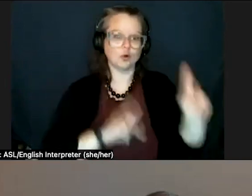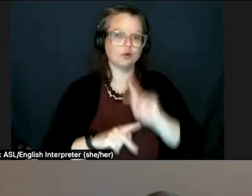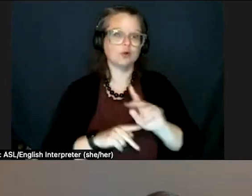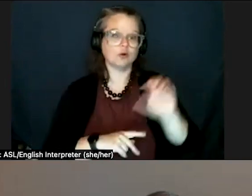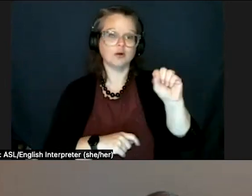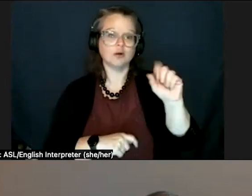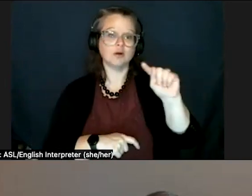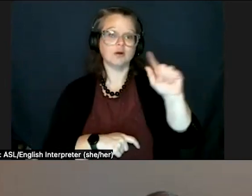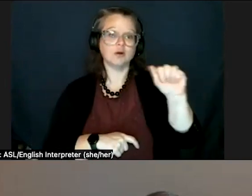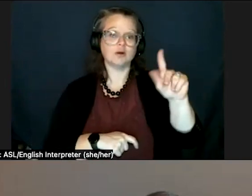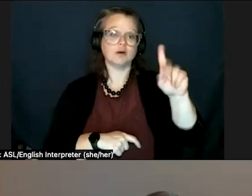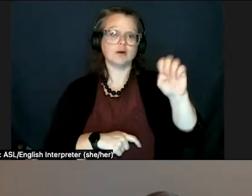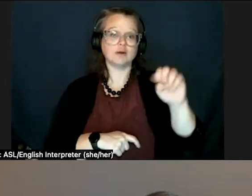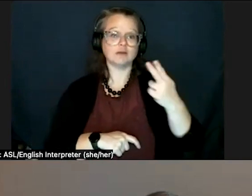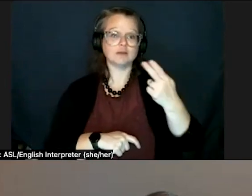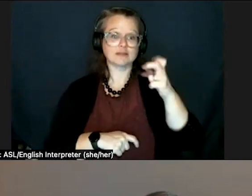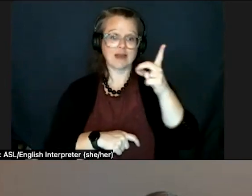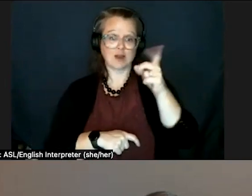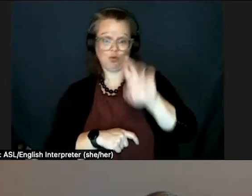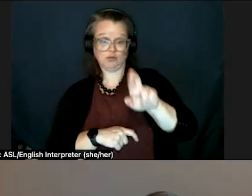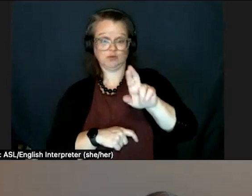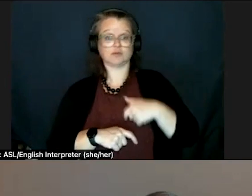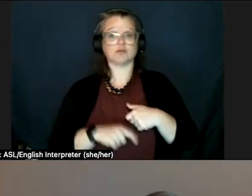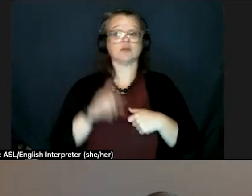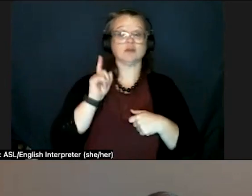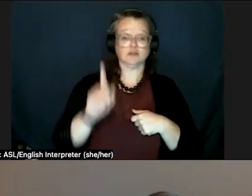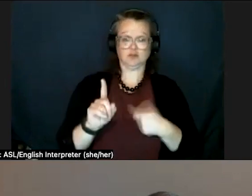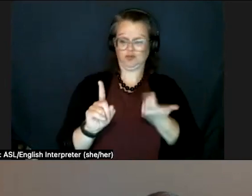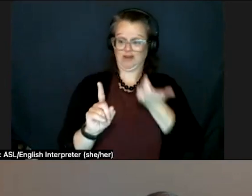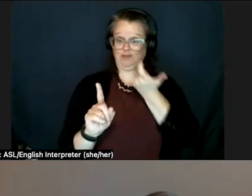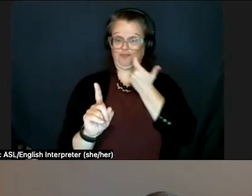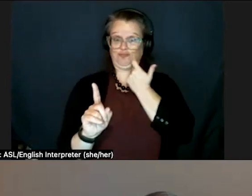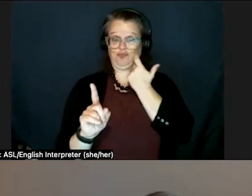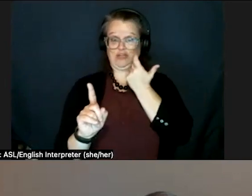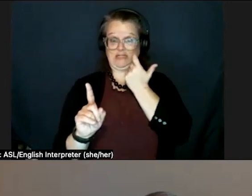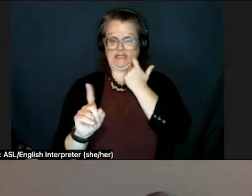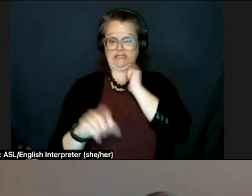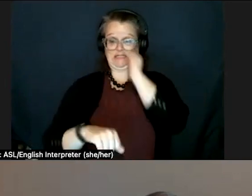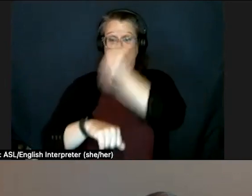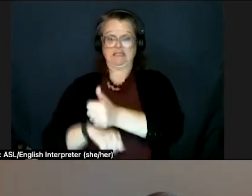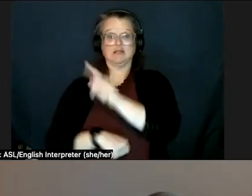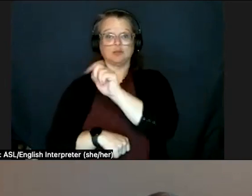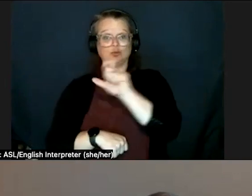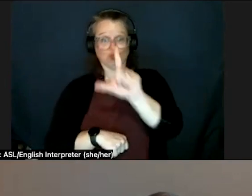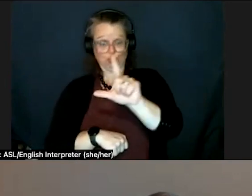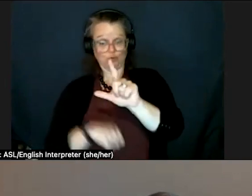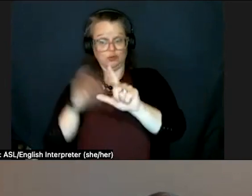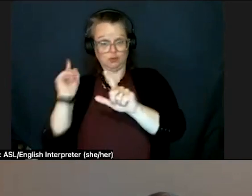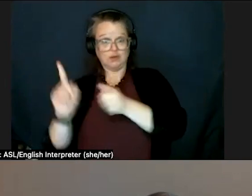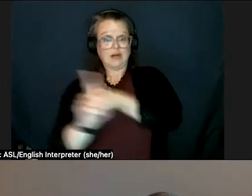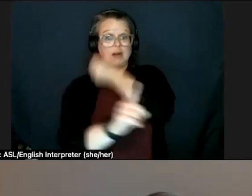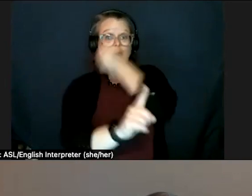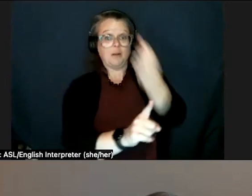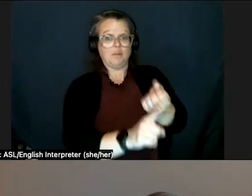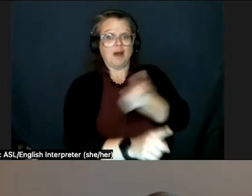discussion. And we involved the people that used the product on the floor in our shipping